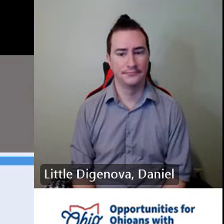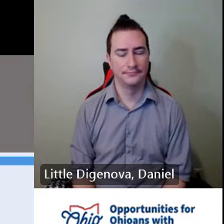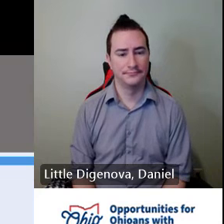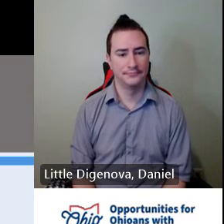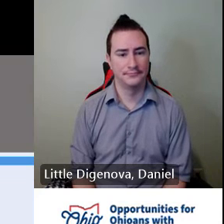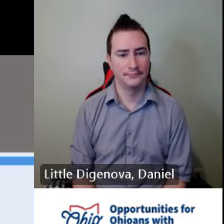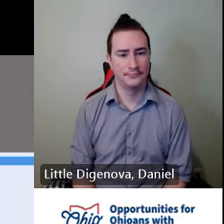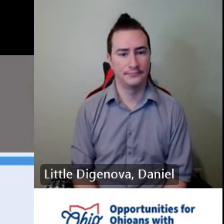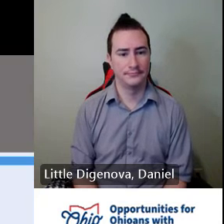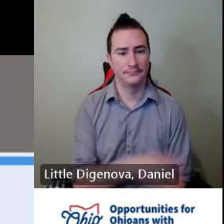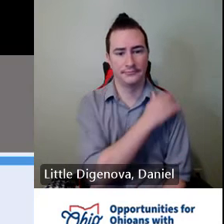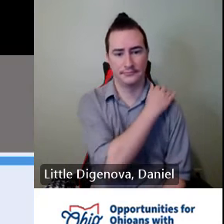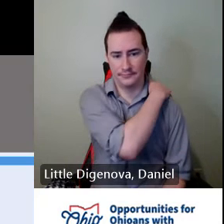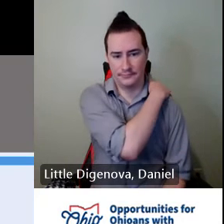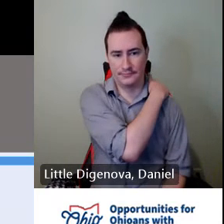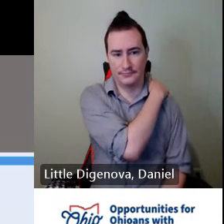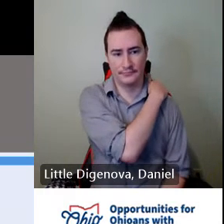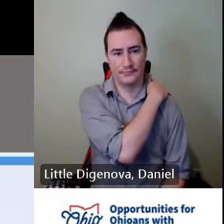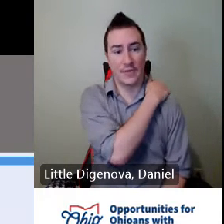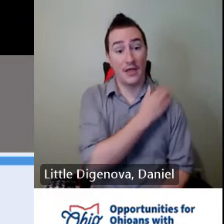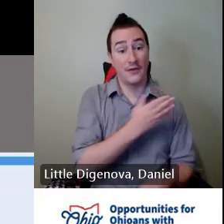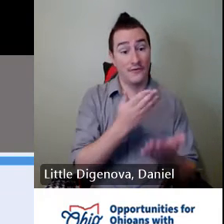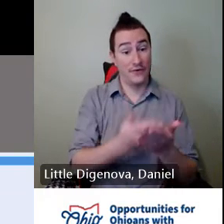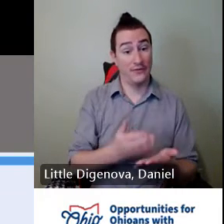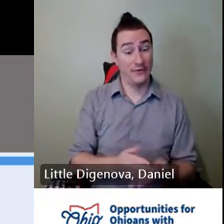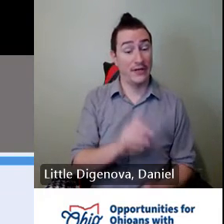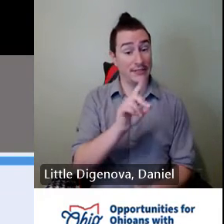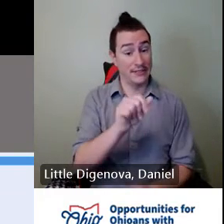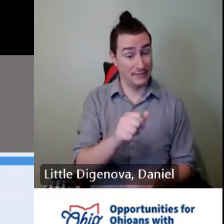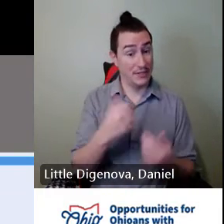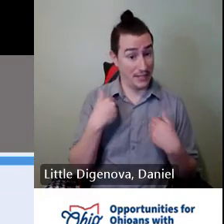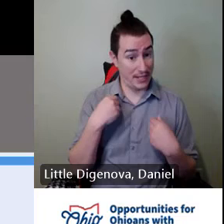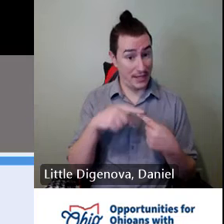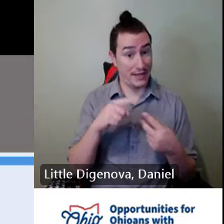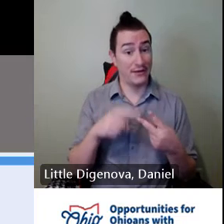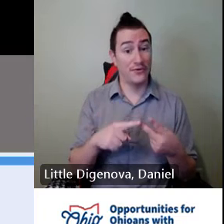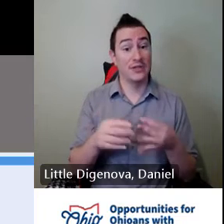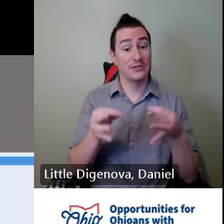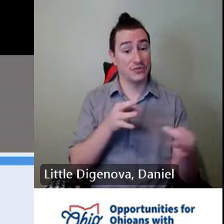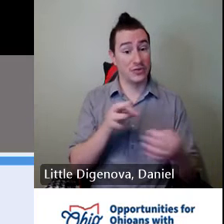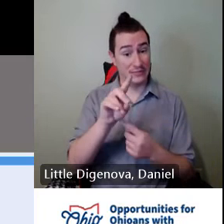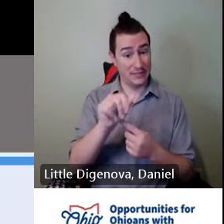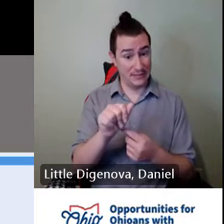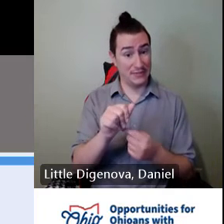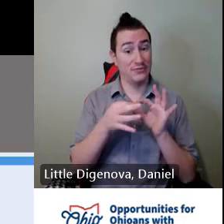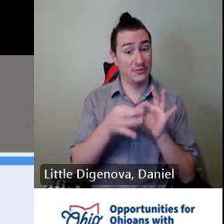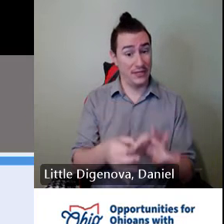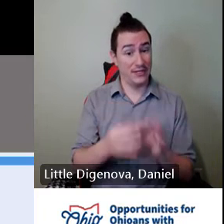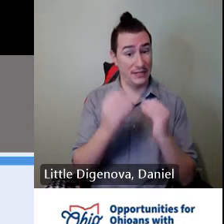limitation impacted in the workplace; To substantiate the need for a reasonable accommodation; or All the above?